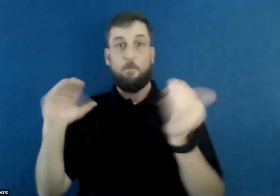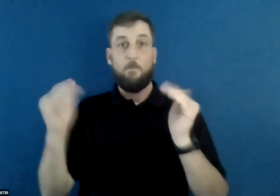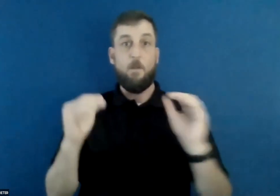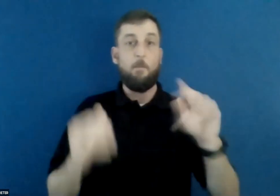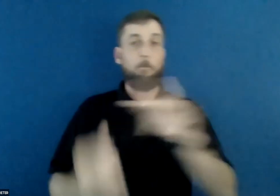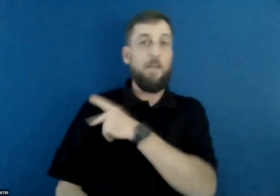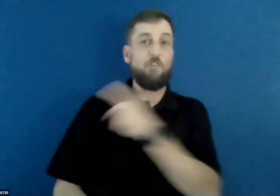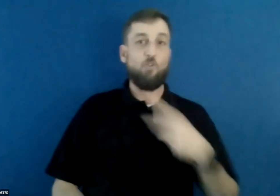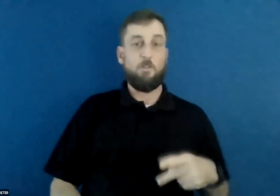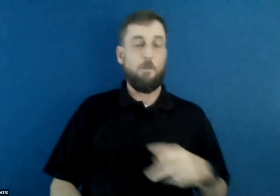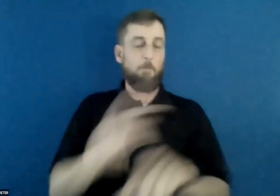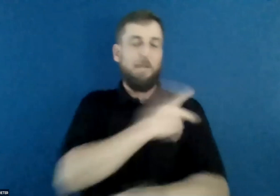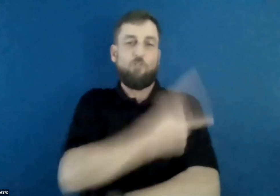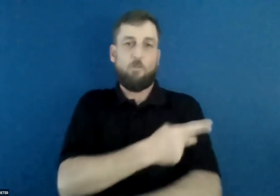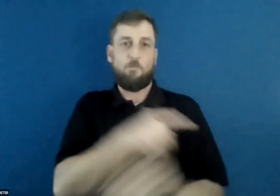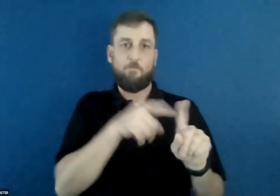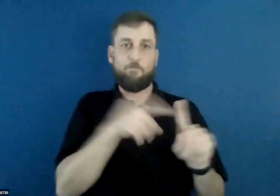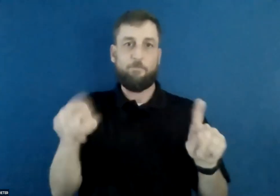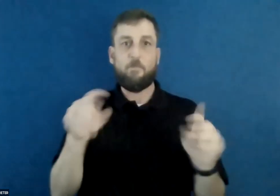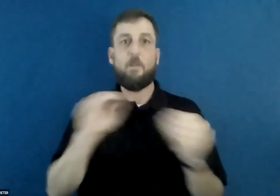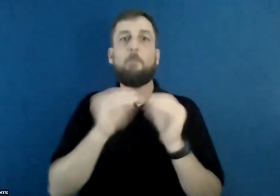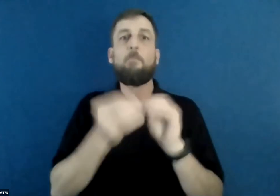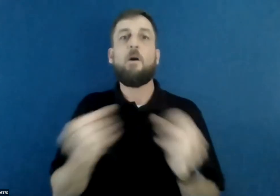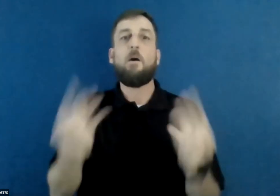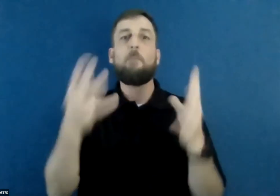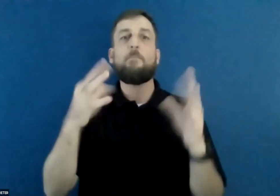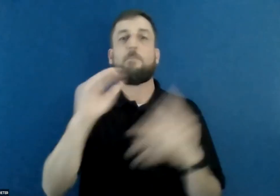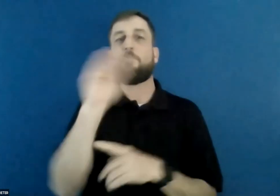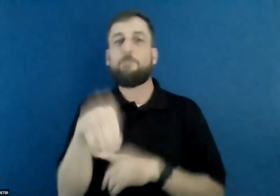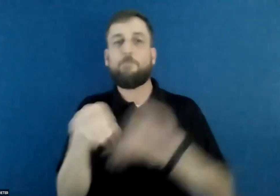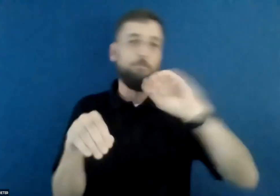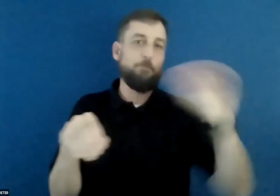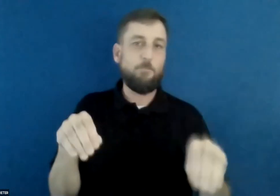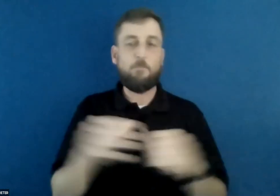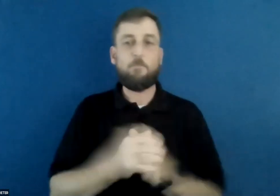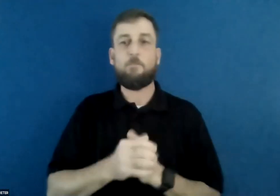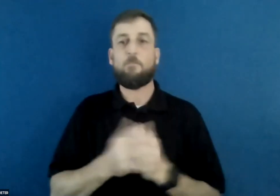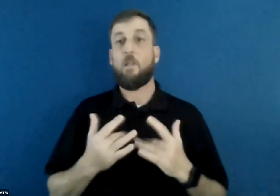So typically, we have.